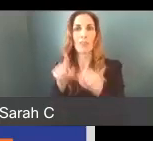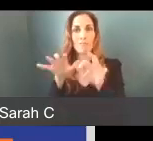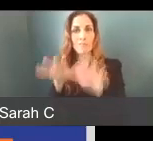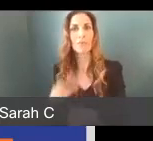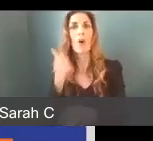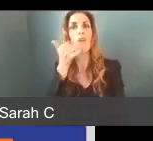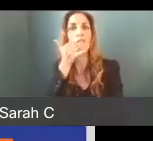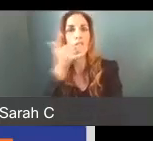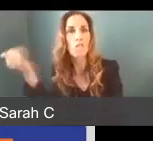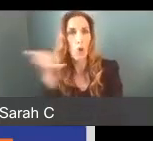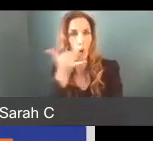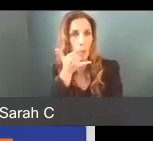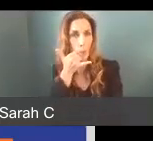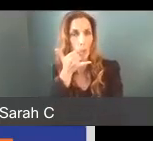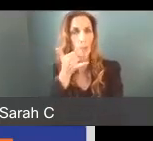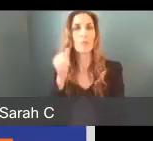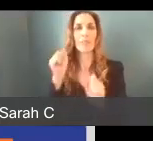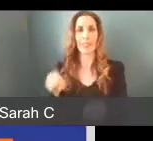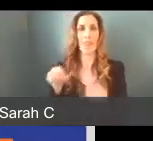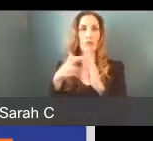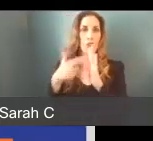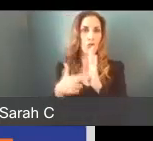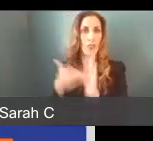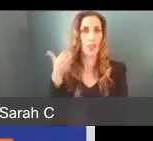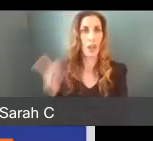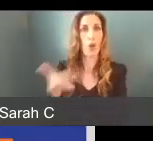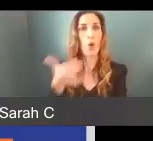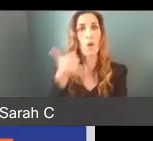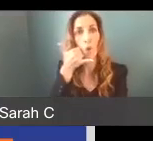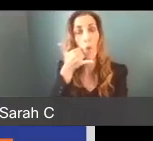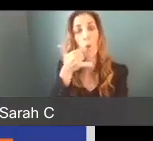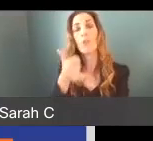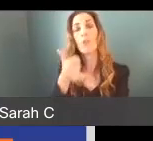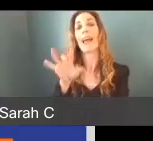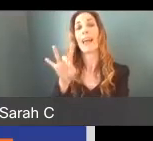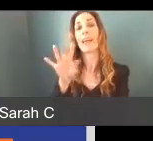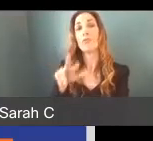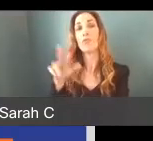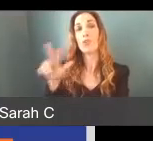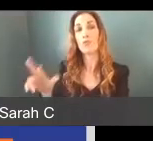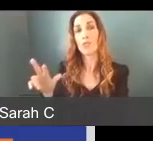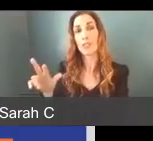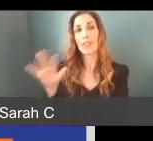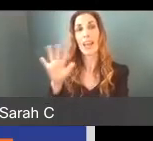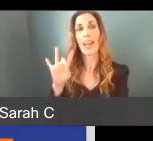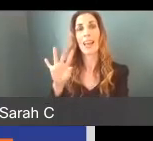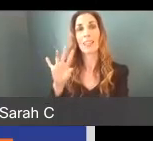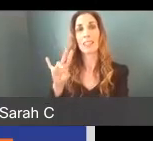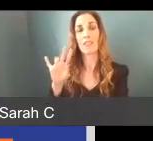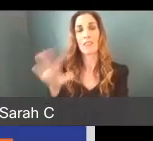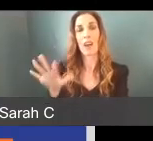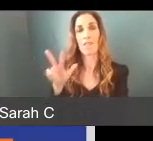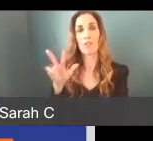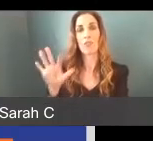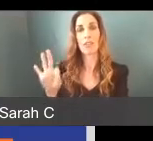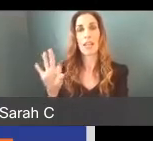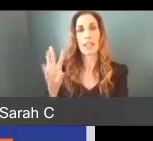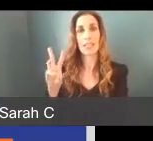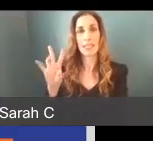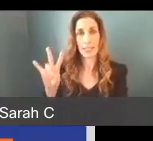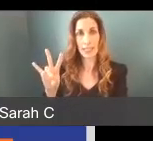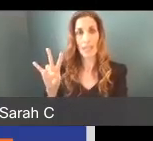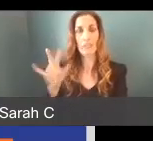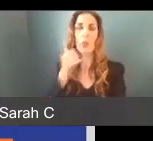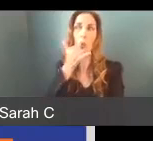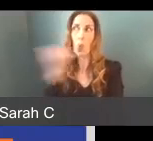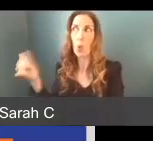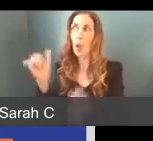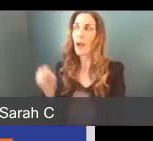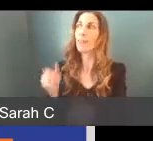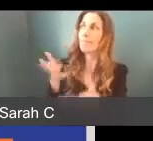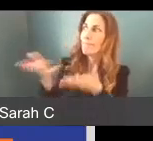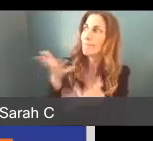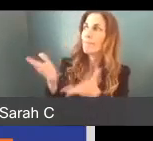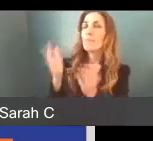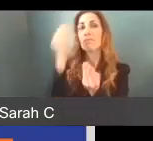To pre-register by phone, you can call the hotline at (833) 875-3967 and just let the person who answers the phone know that